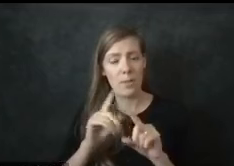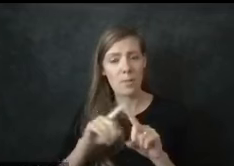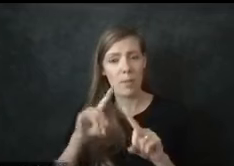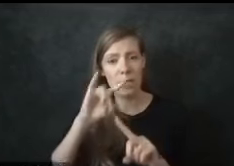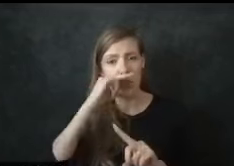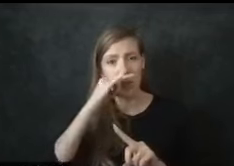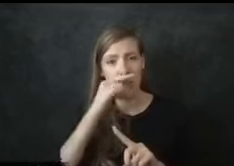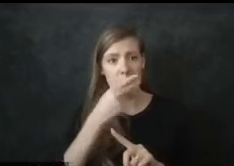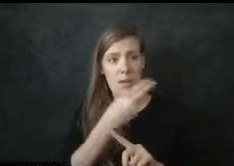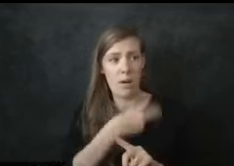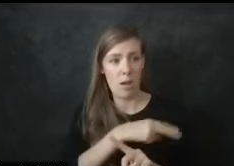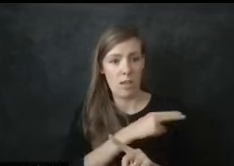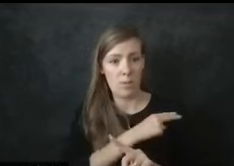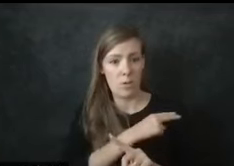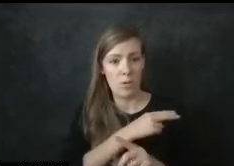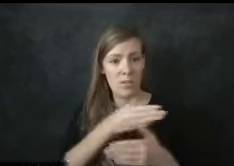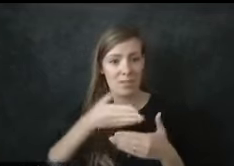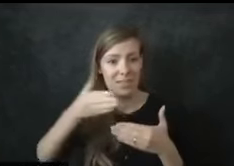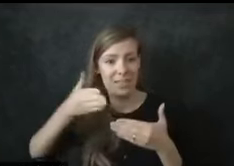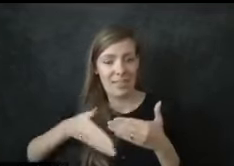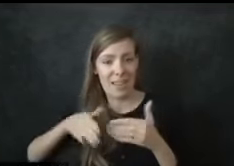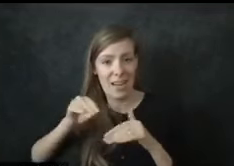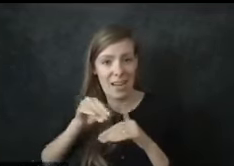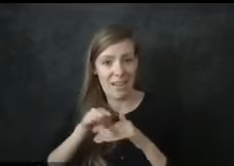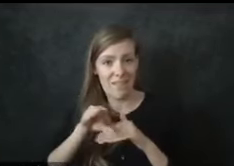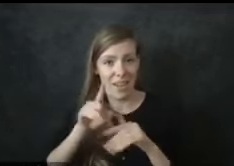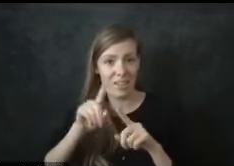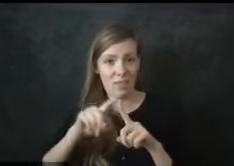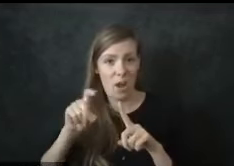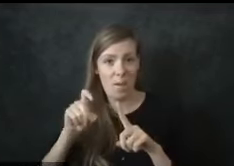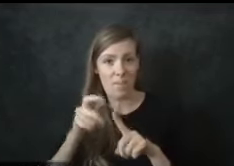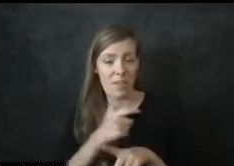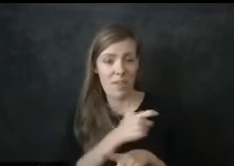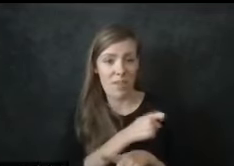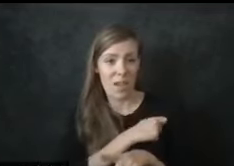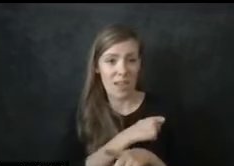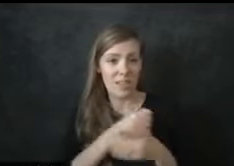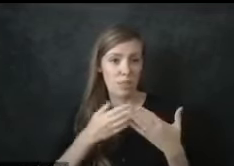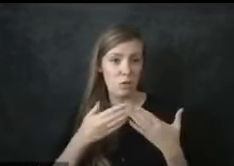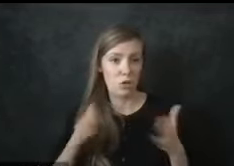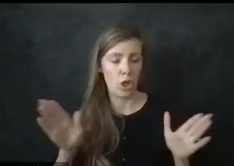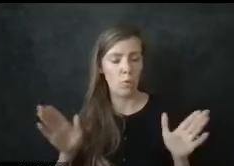The side effects from the vaccine are generally the very minimal side effects that all of